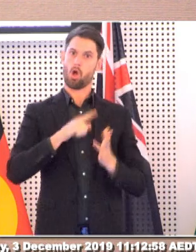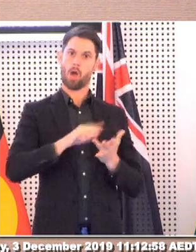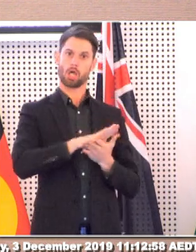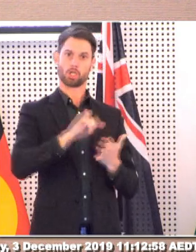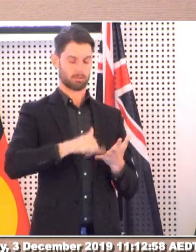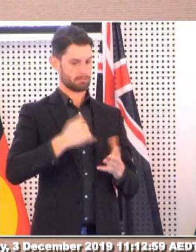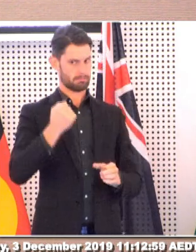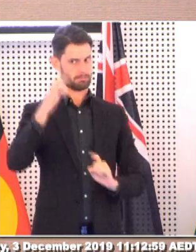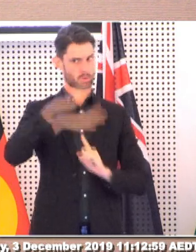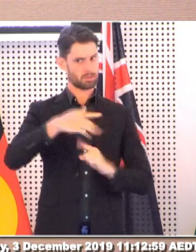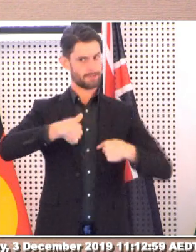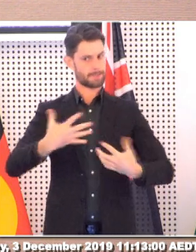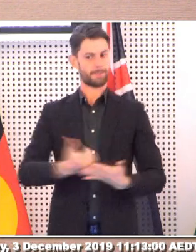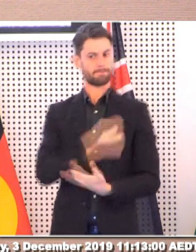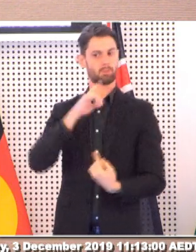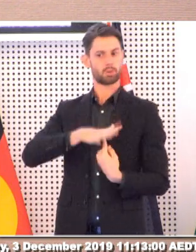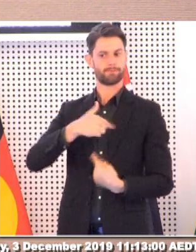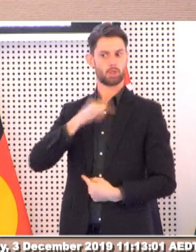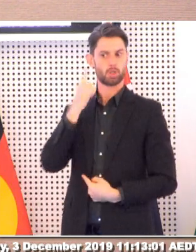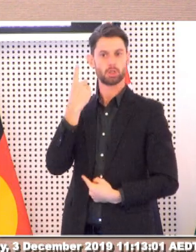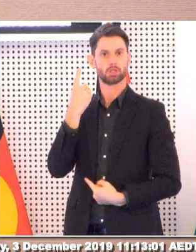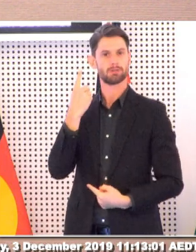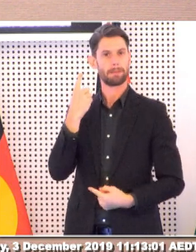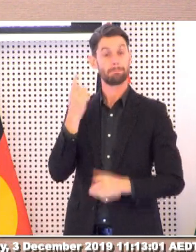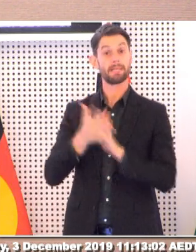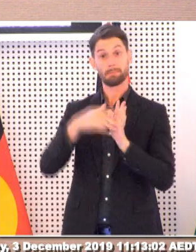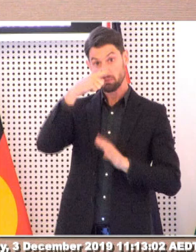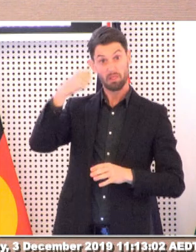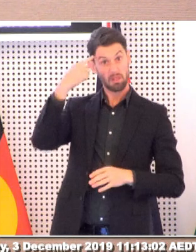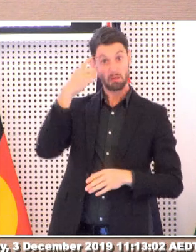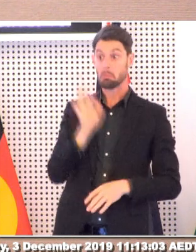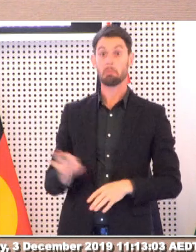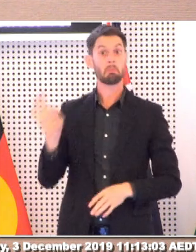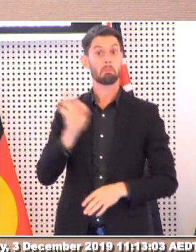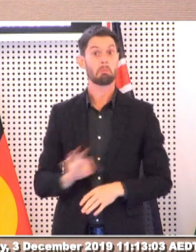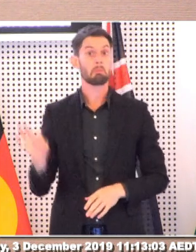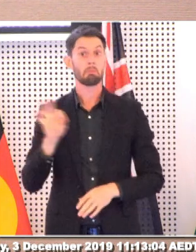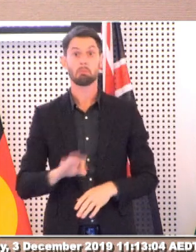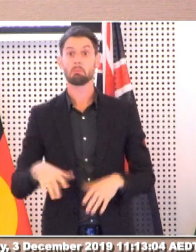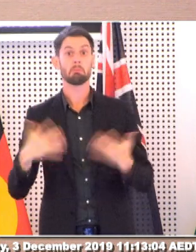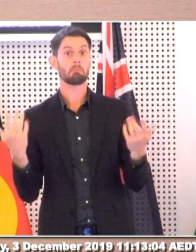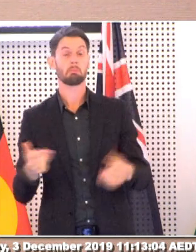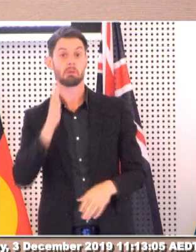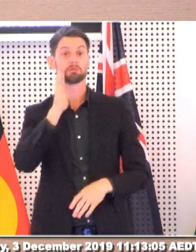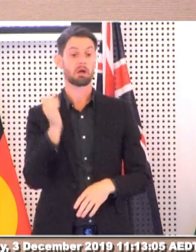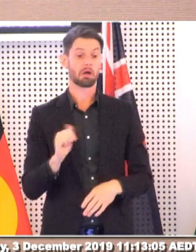And there seems to be a justification that this very blurred line around the edges of